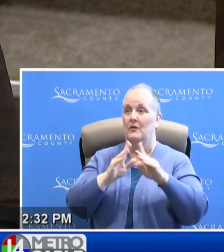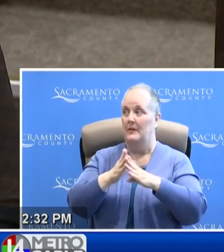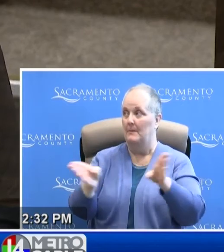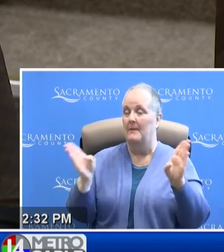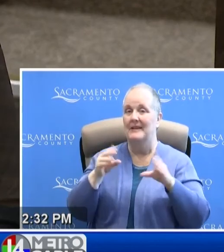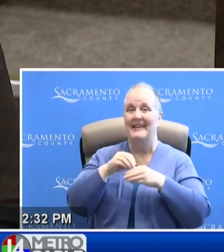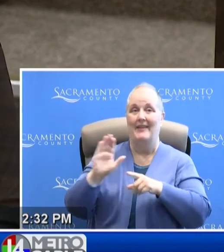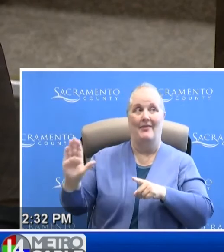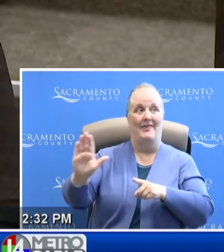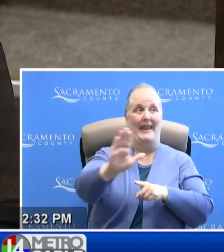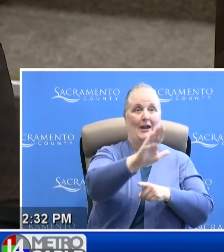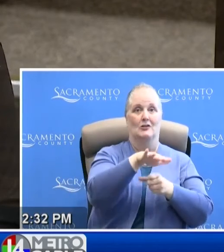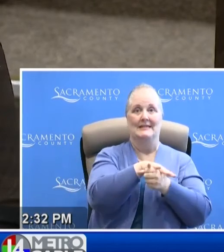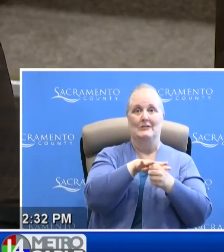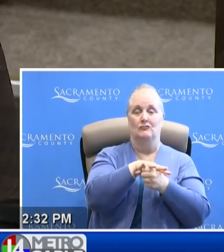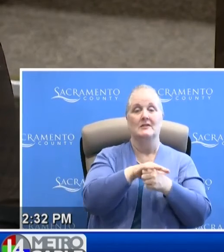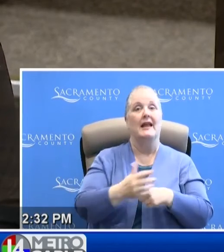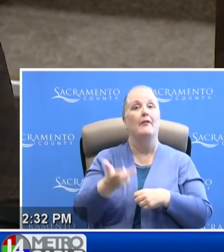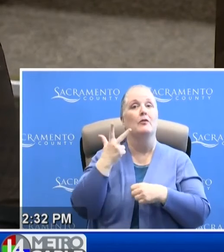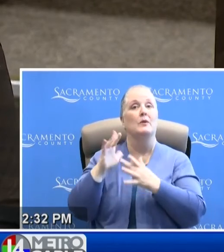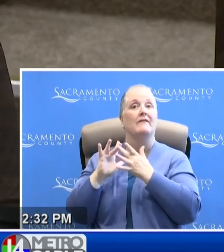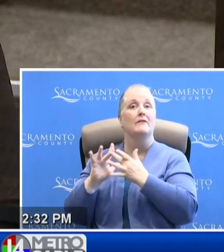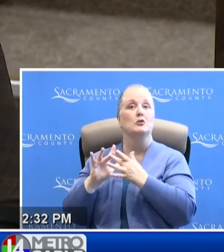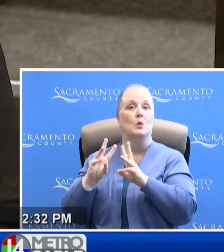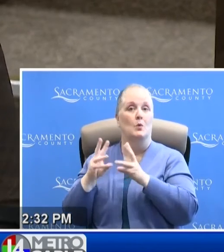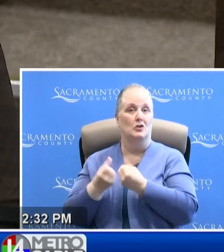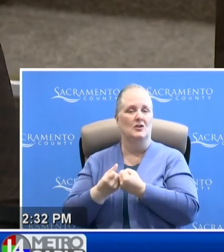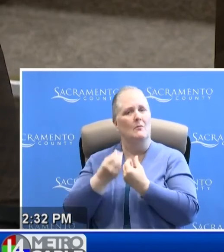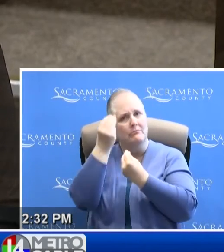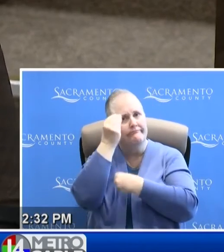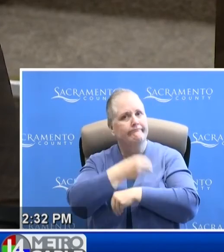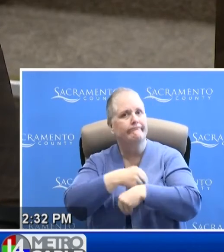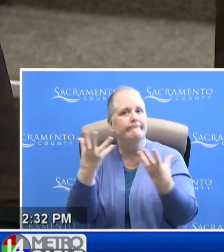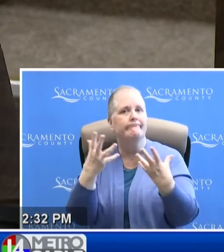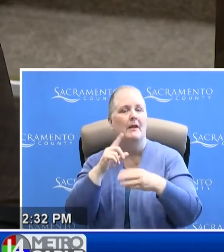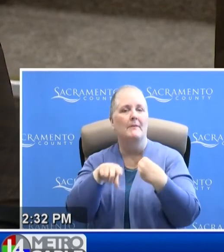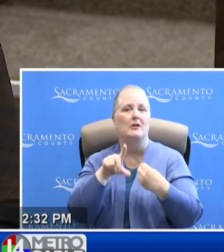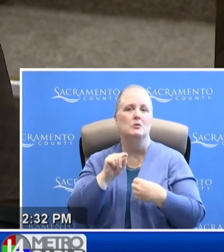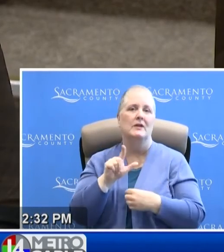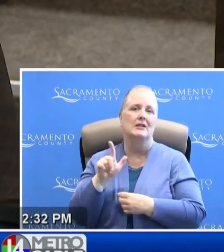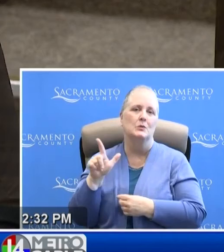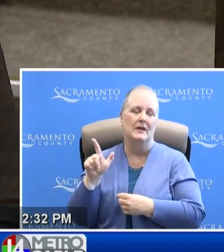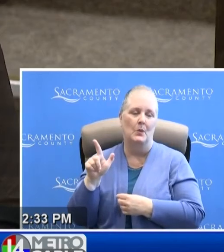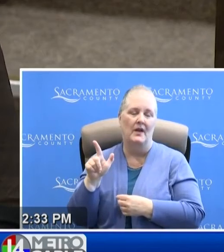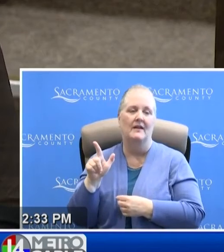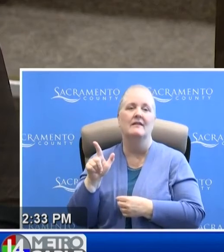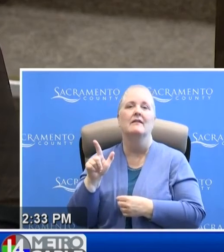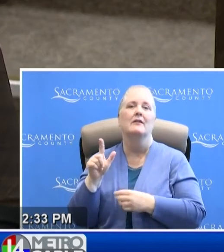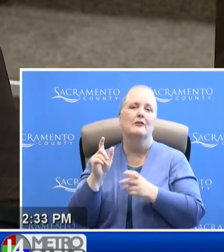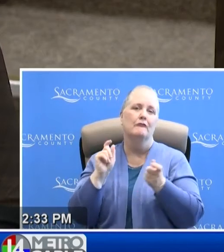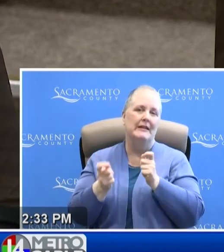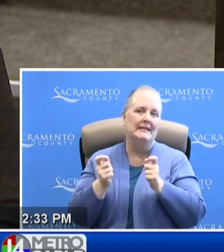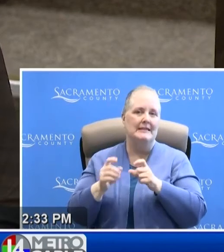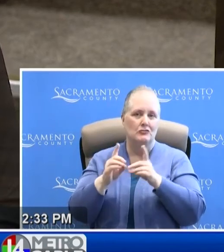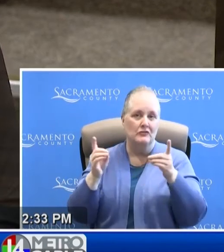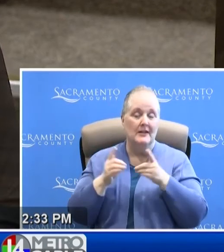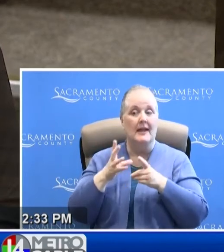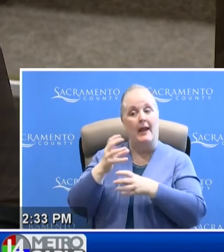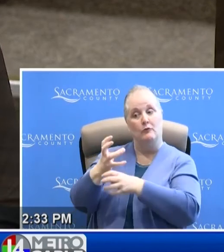and three virtual workshops to provide information about the 2021 redistricting and to receive input into the process,